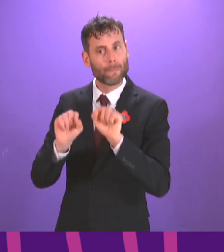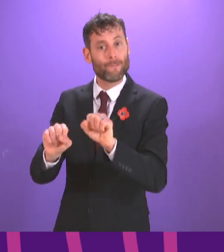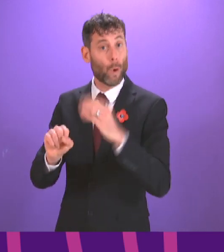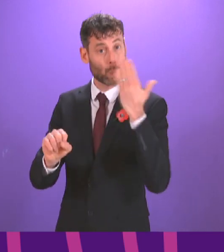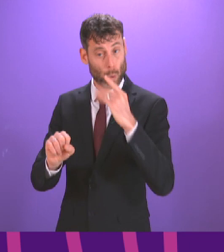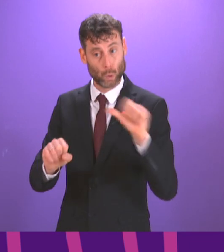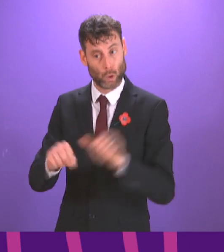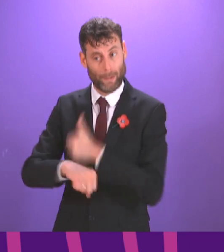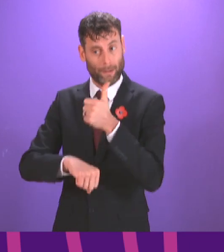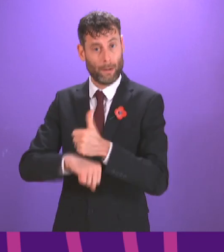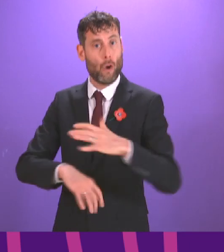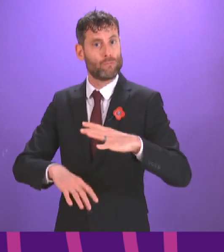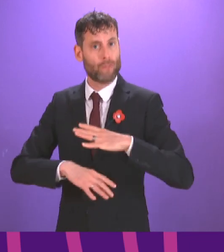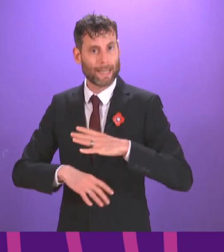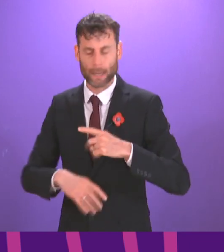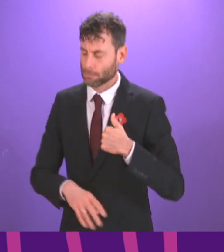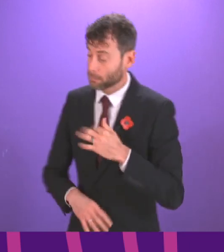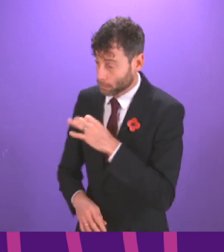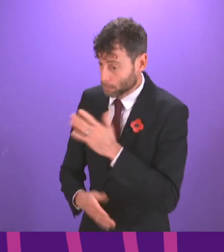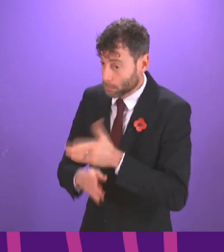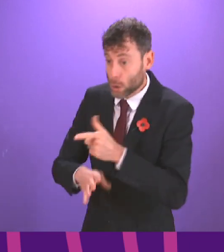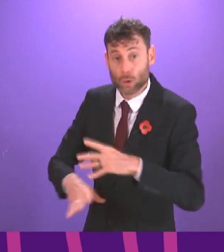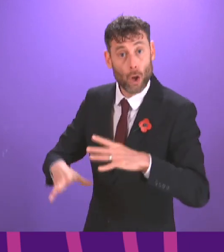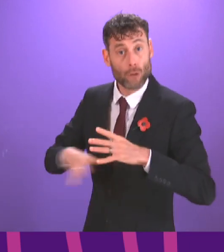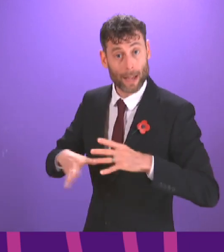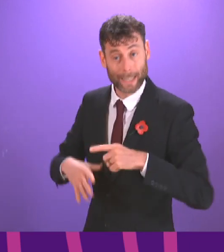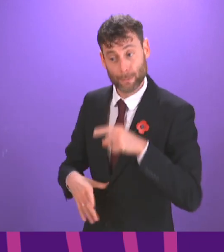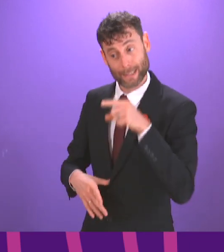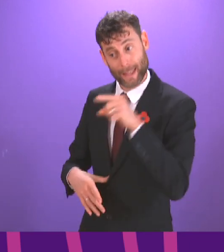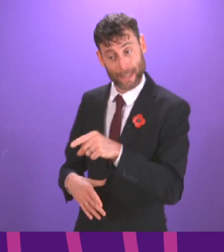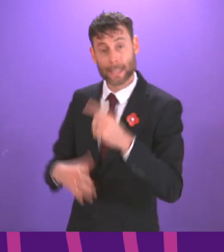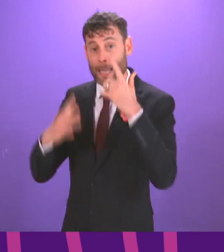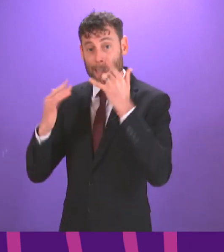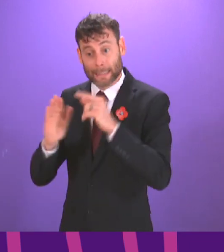if that is now the case, and whether the aggregate data that is produced by the testing programme will be published?